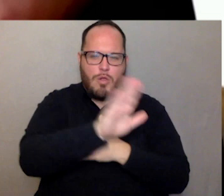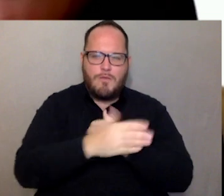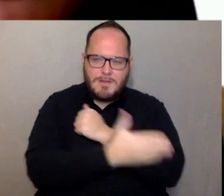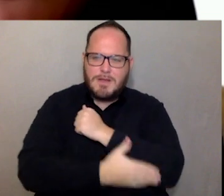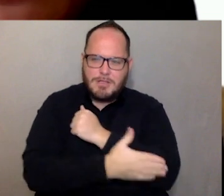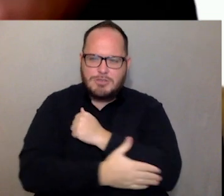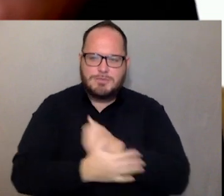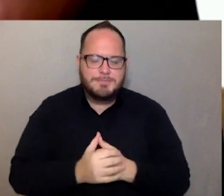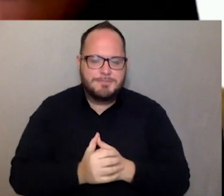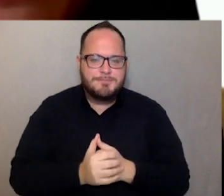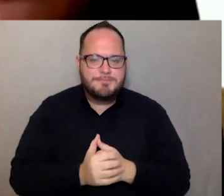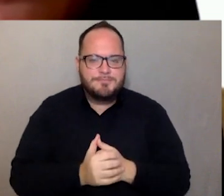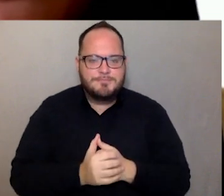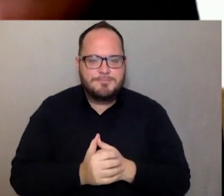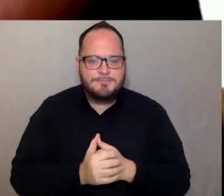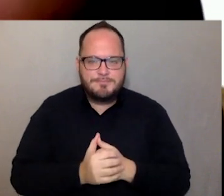OUR NEXT SPEAKER I'D LIKE TO INVITE IS OREGON REPRESENTATIVE